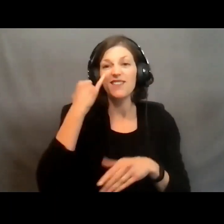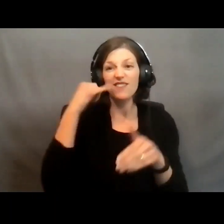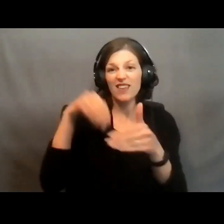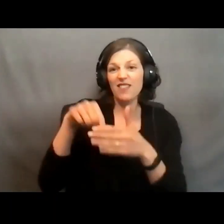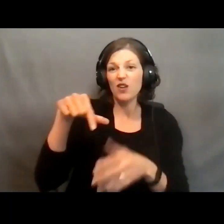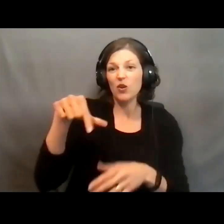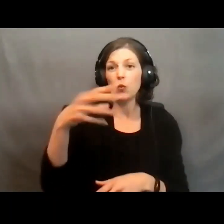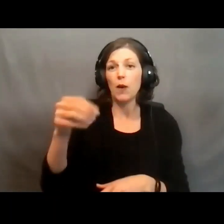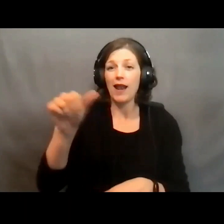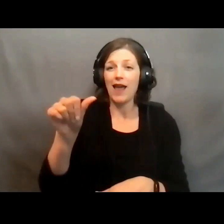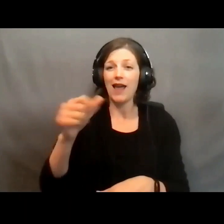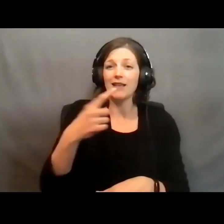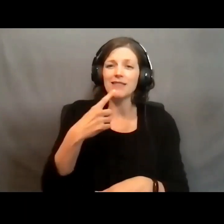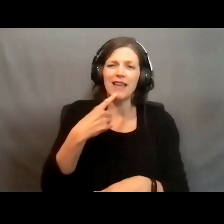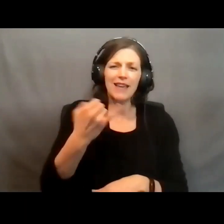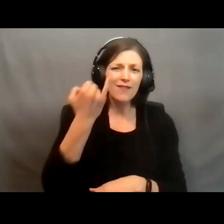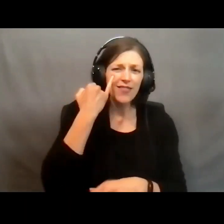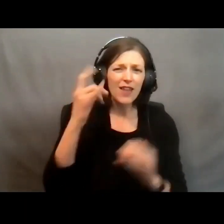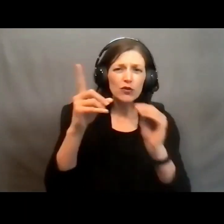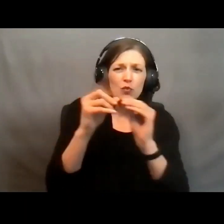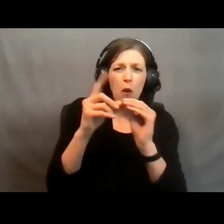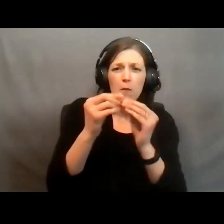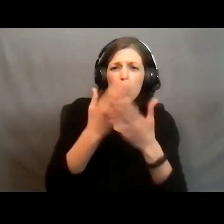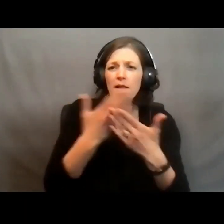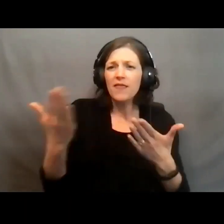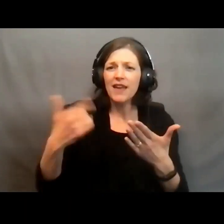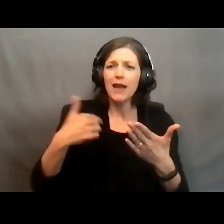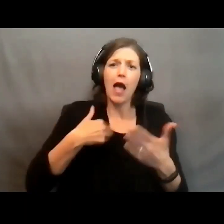13:44:03 there's one more thing 13:44:06 I only wish. We could